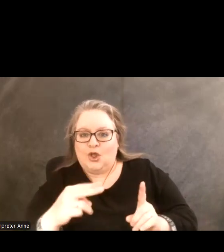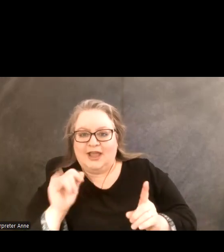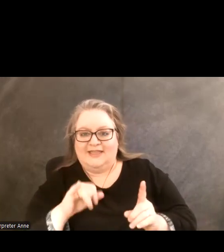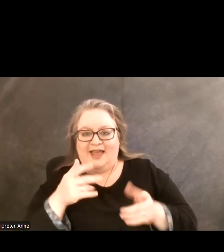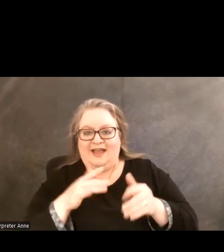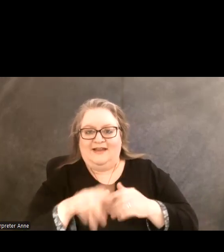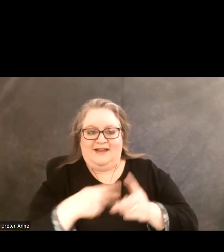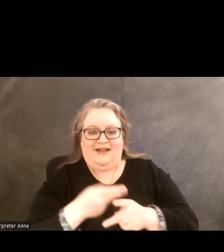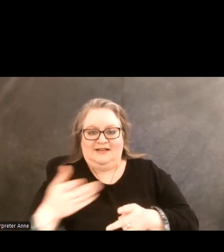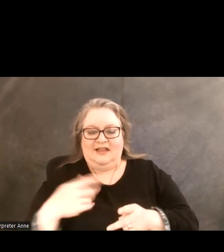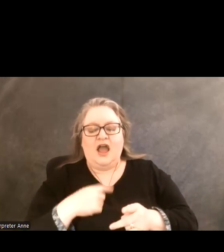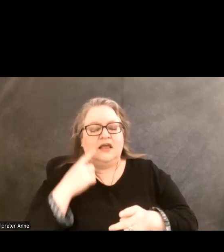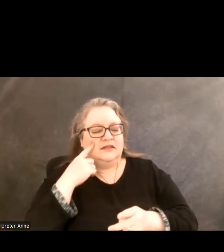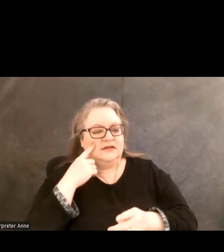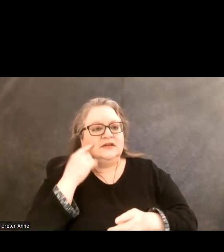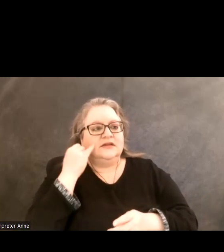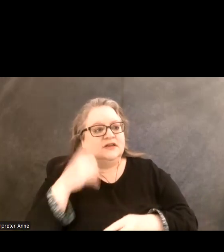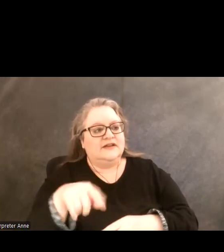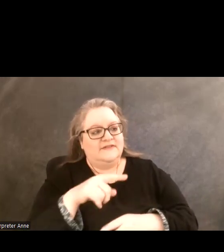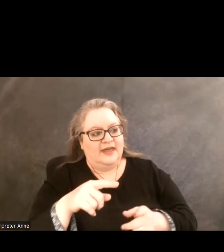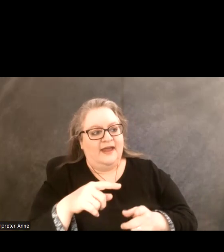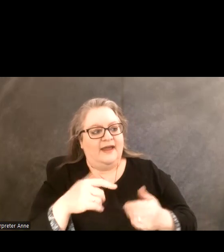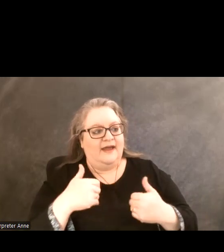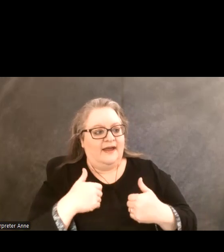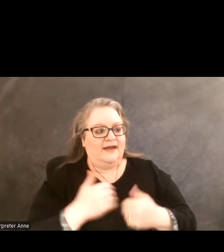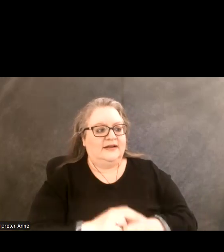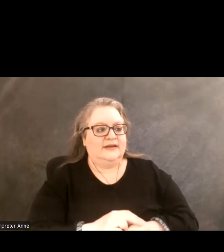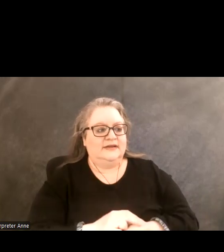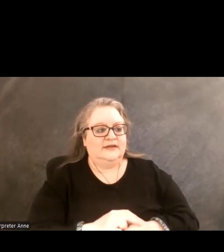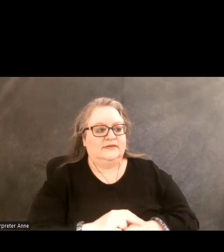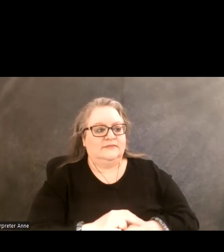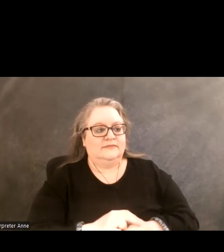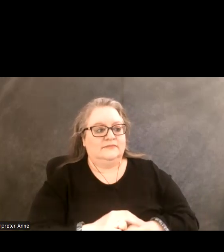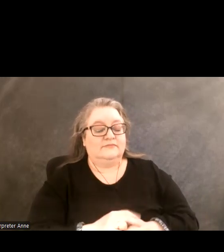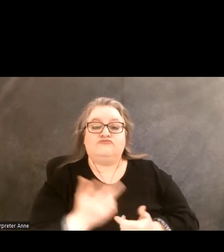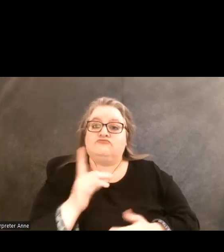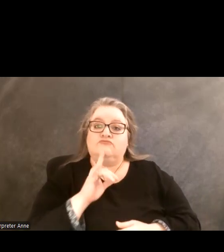do think that if they had had a Deaf person designing that